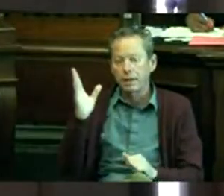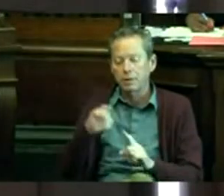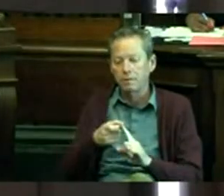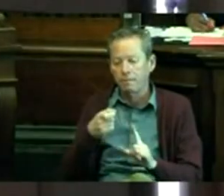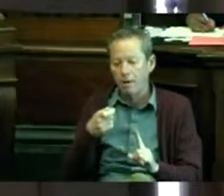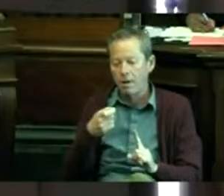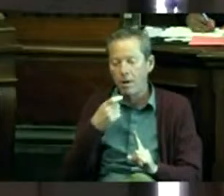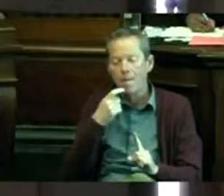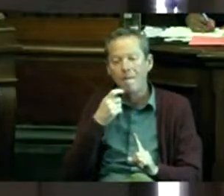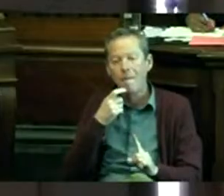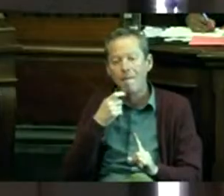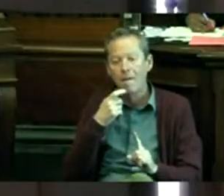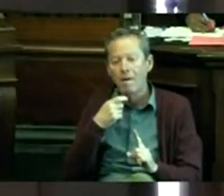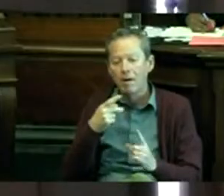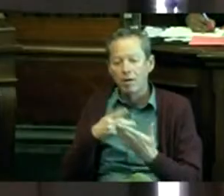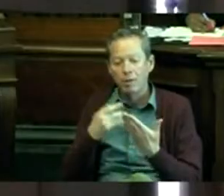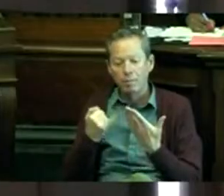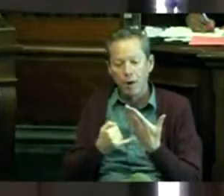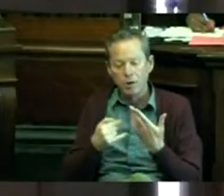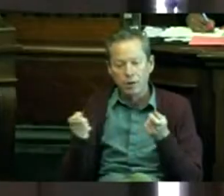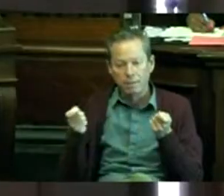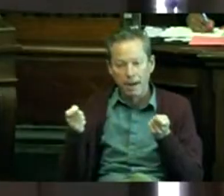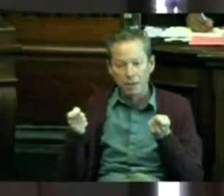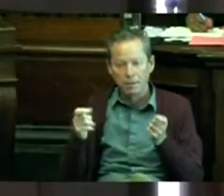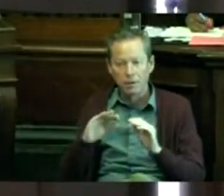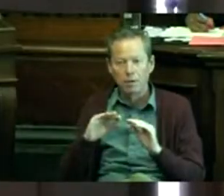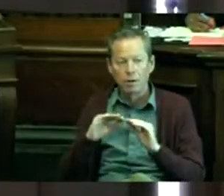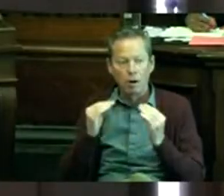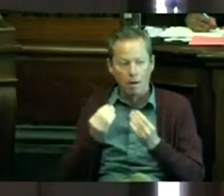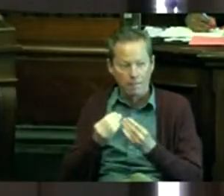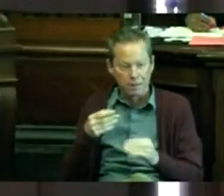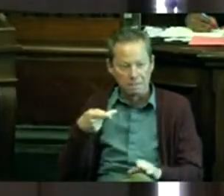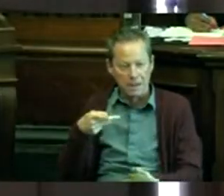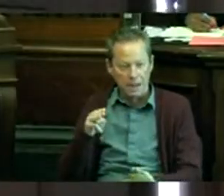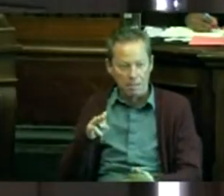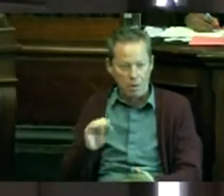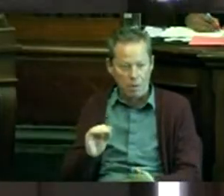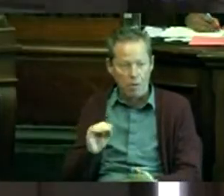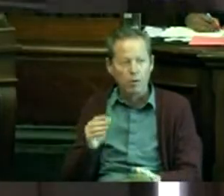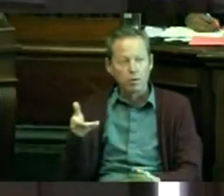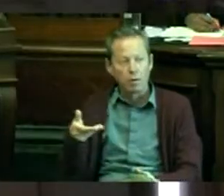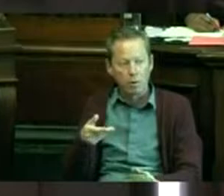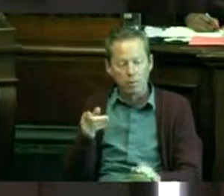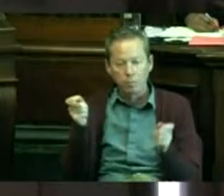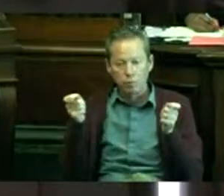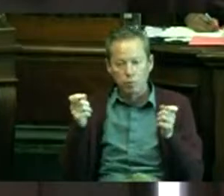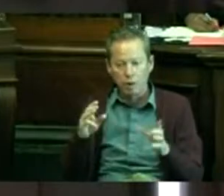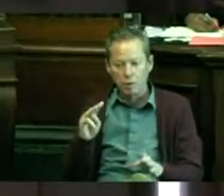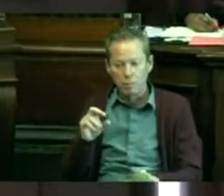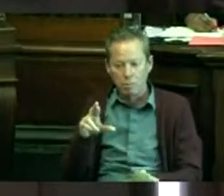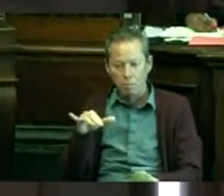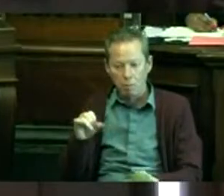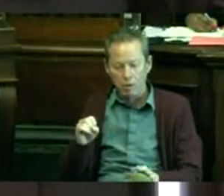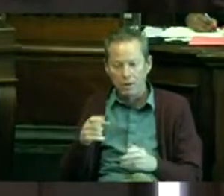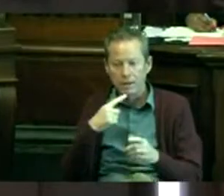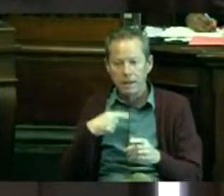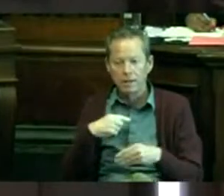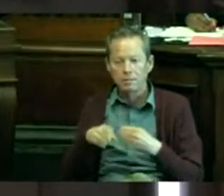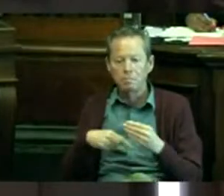we're going to open up today with a presentation from the